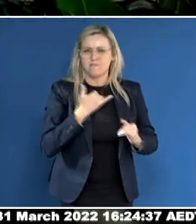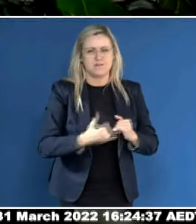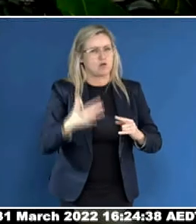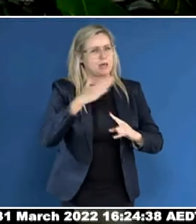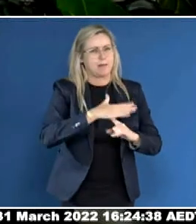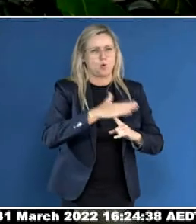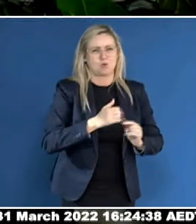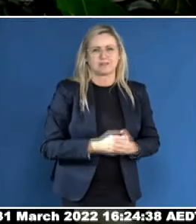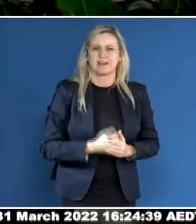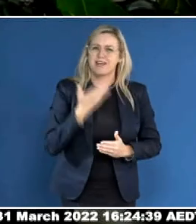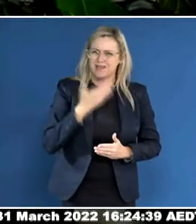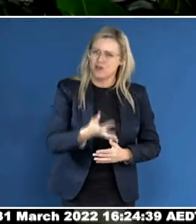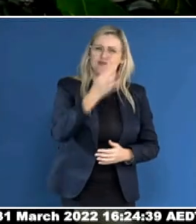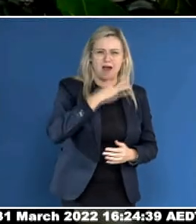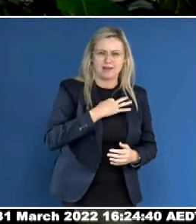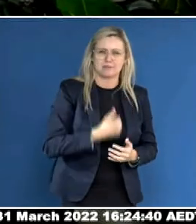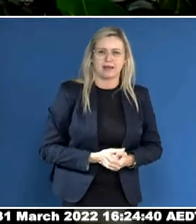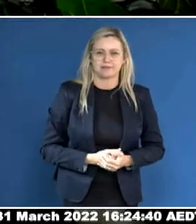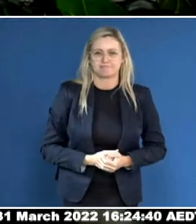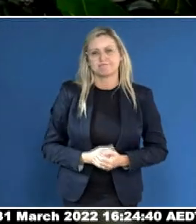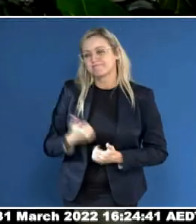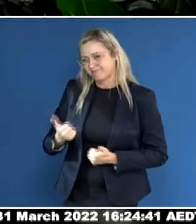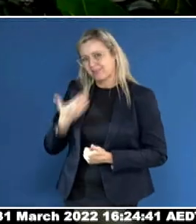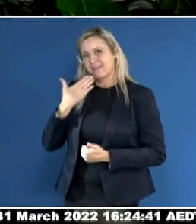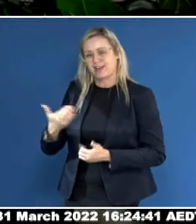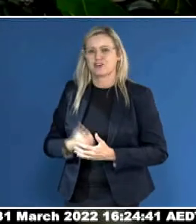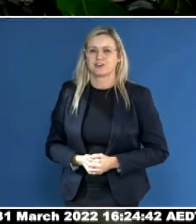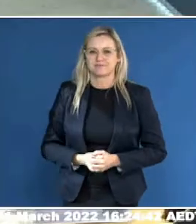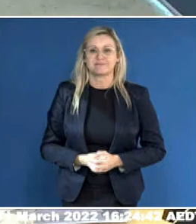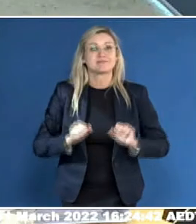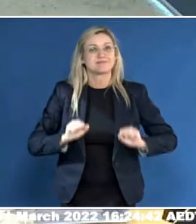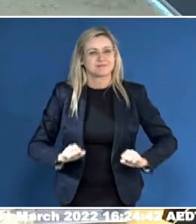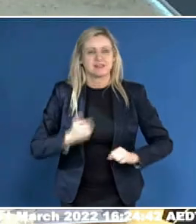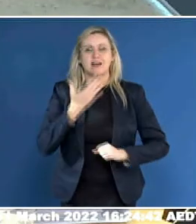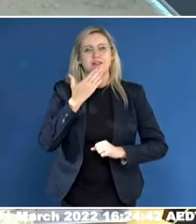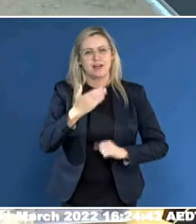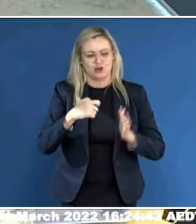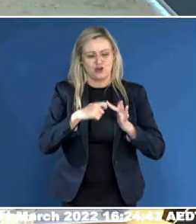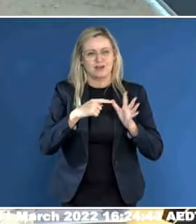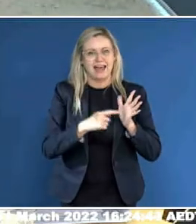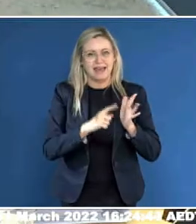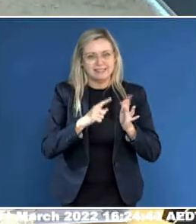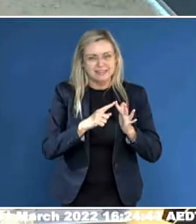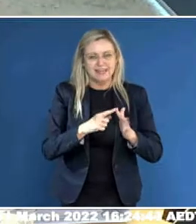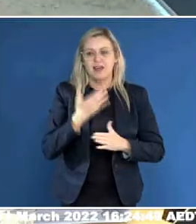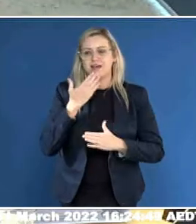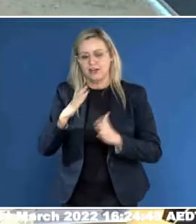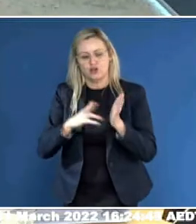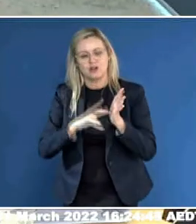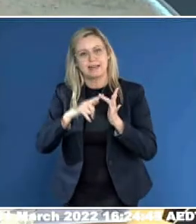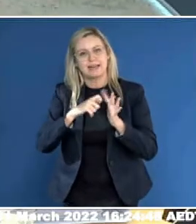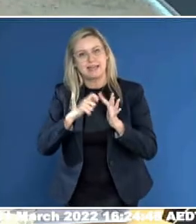Thank you very much, Katie, and thank you also to Nikita, to both of you for the